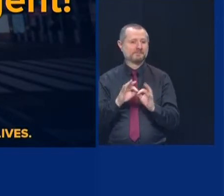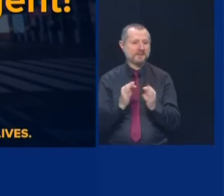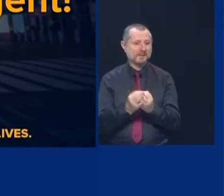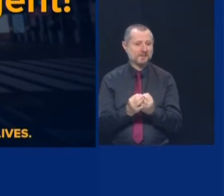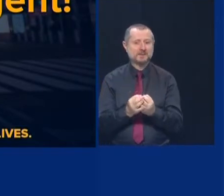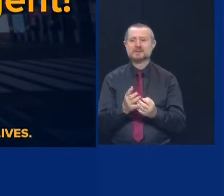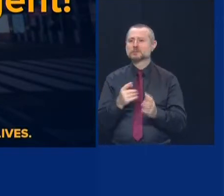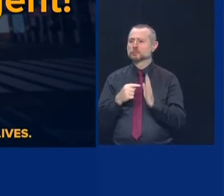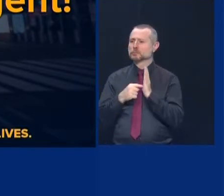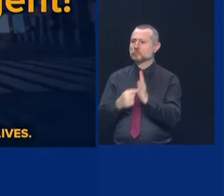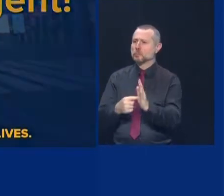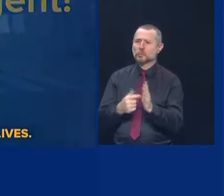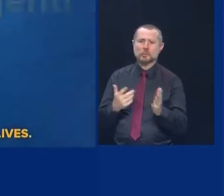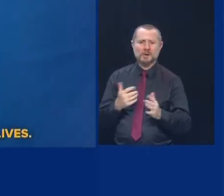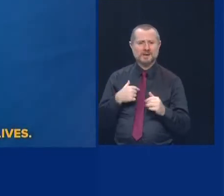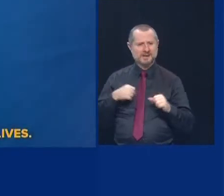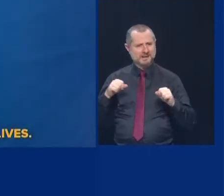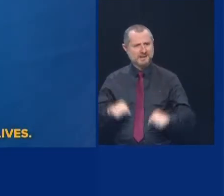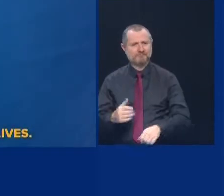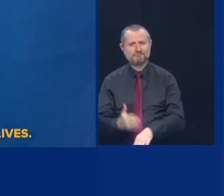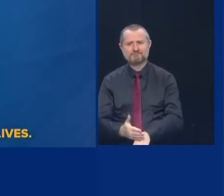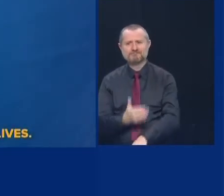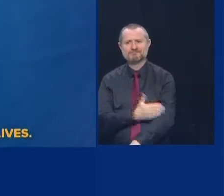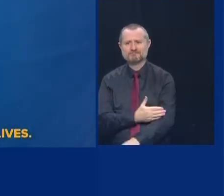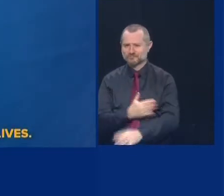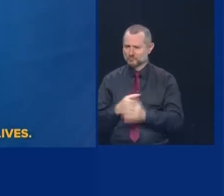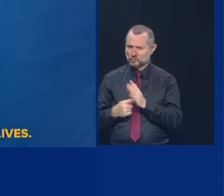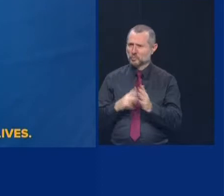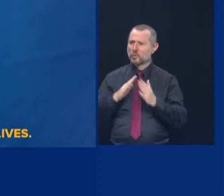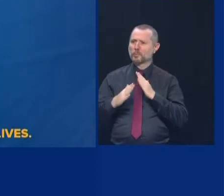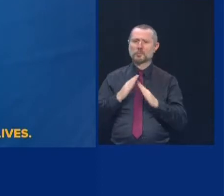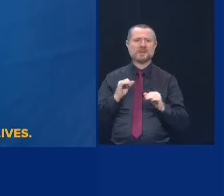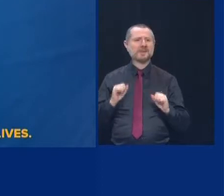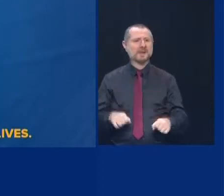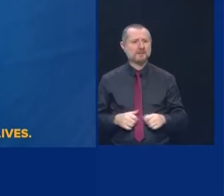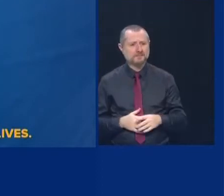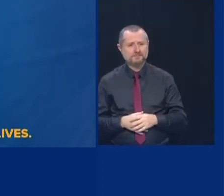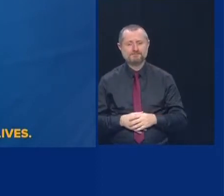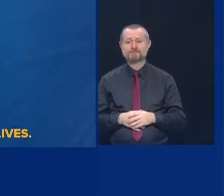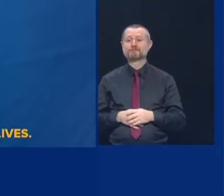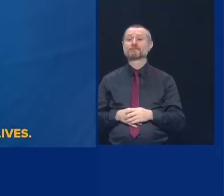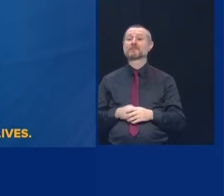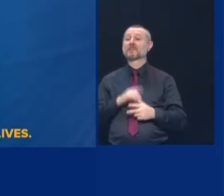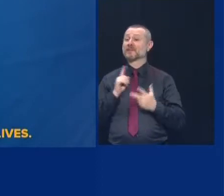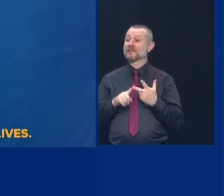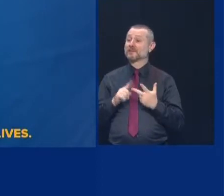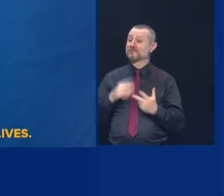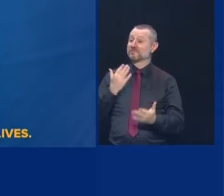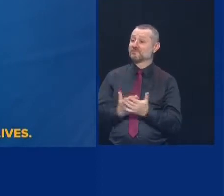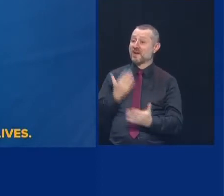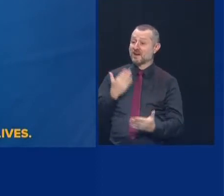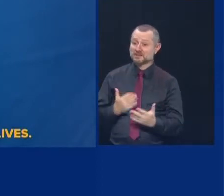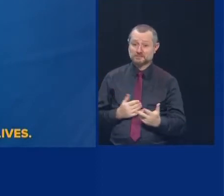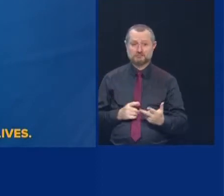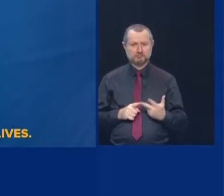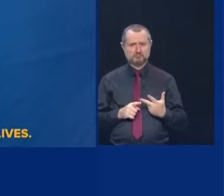INFLUENCE YOUR FAMILY'S BEHAVIOR AND YOUR COMMUNITY'S BEHAVIOR AND BE A COVID CHANGE AGENT IN